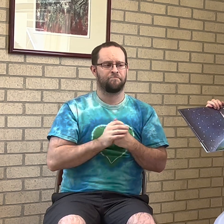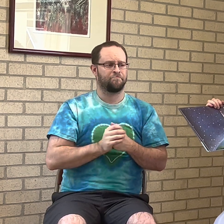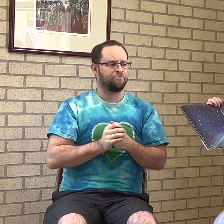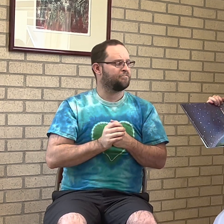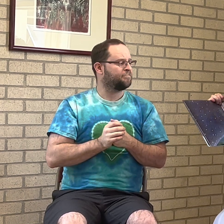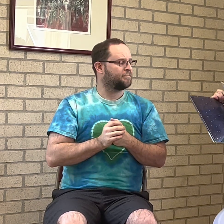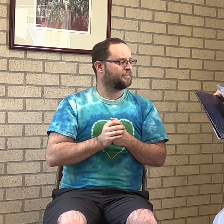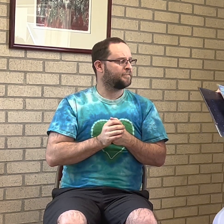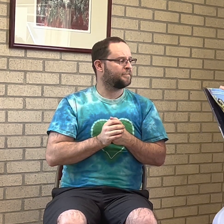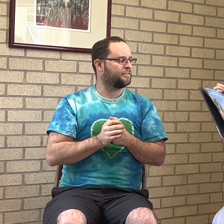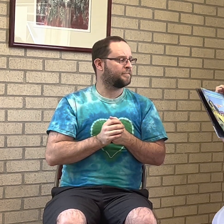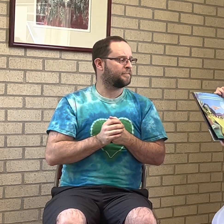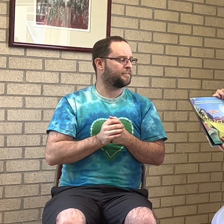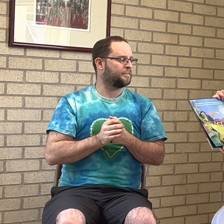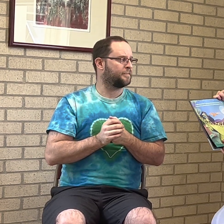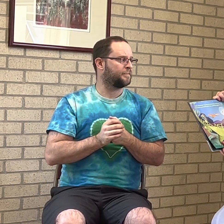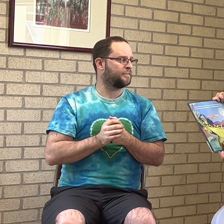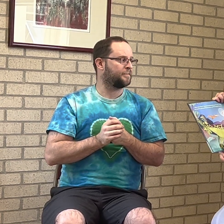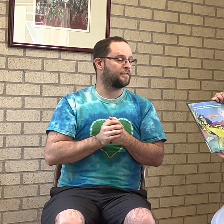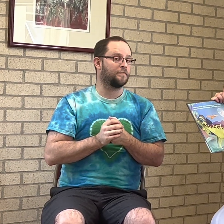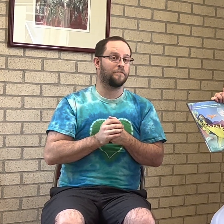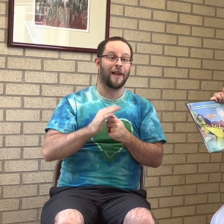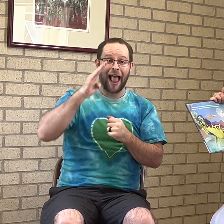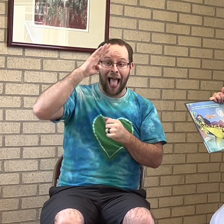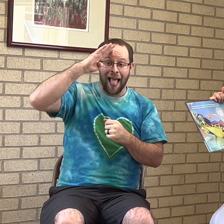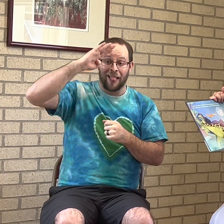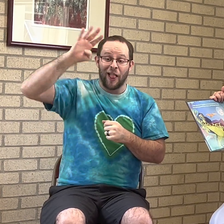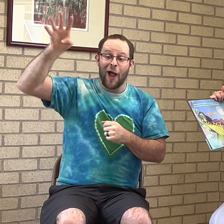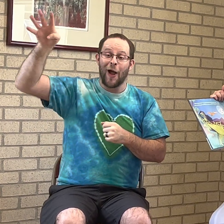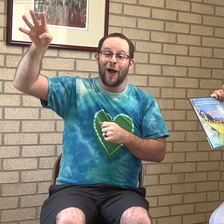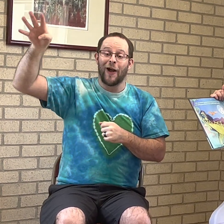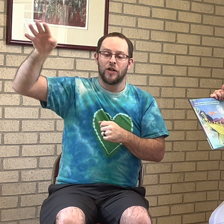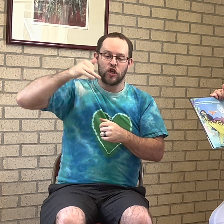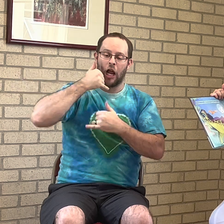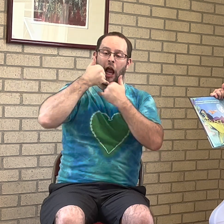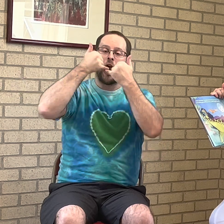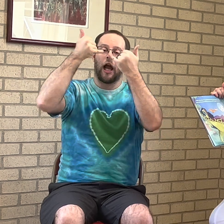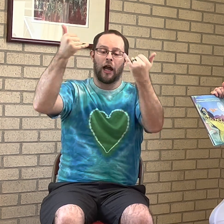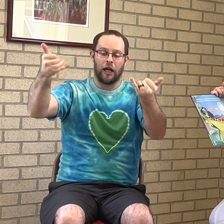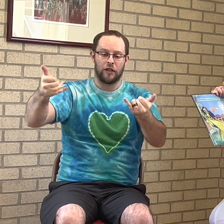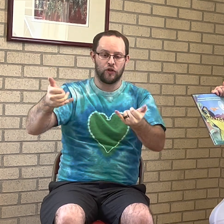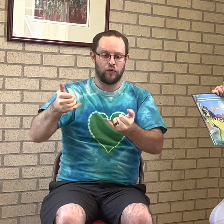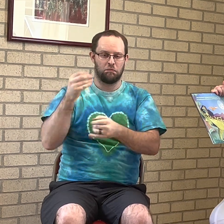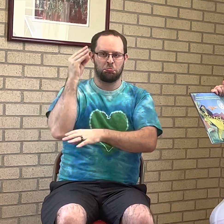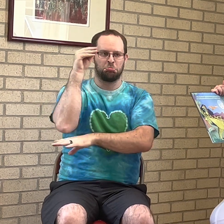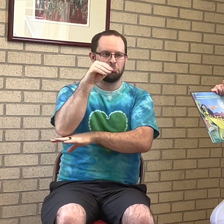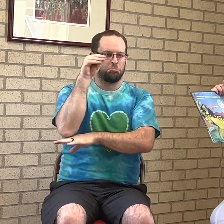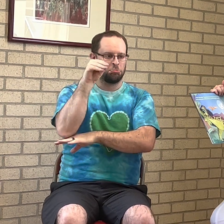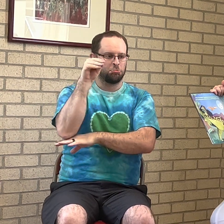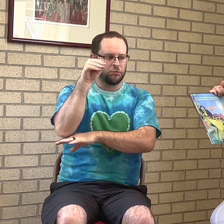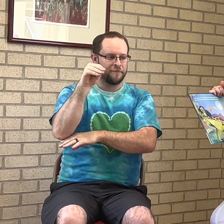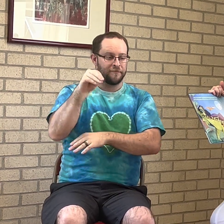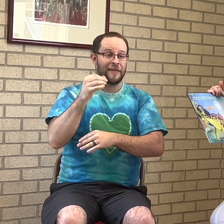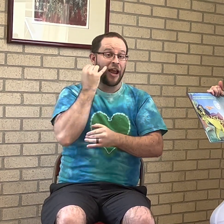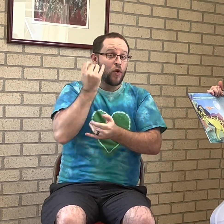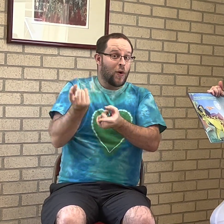Mr. Dixon: Hello down there she called to the lumbering dinosaurs. If you come up here